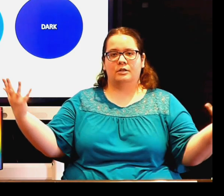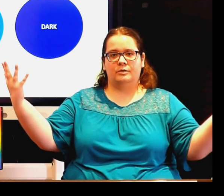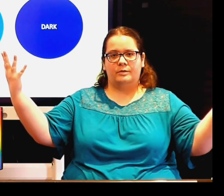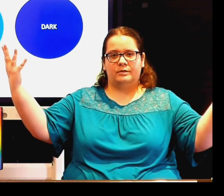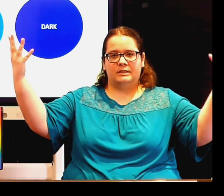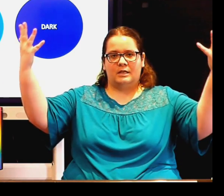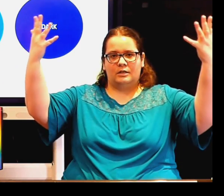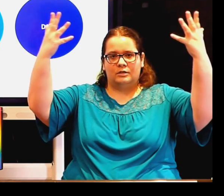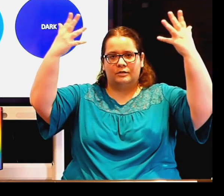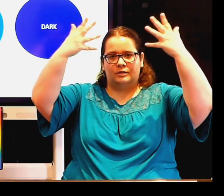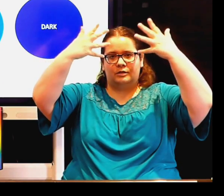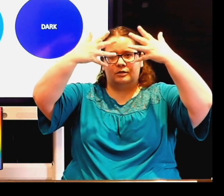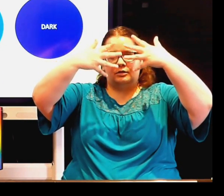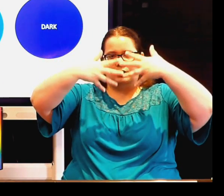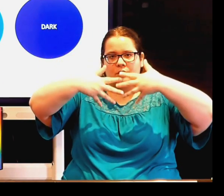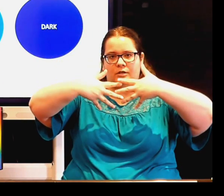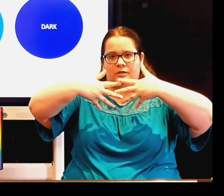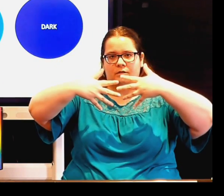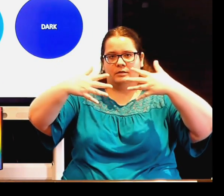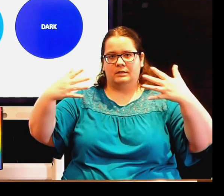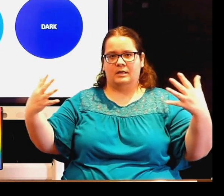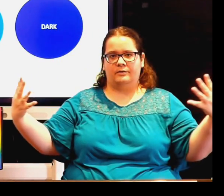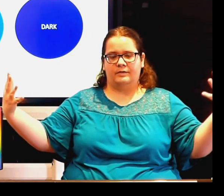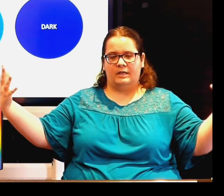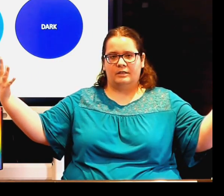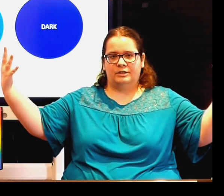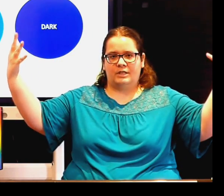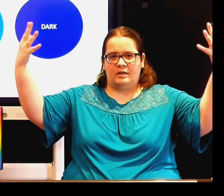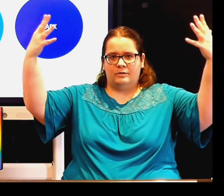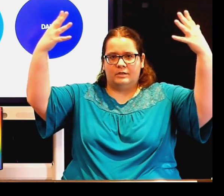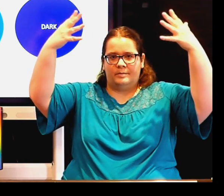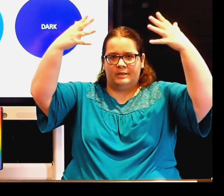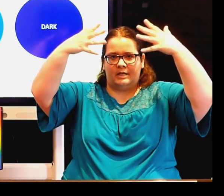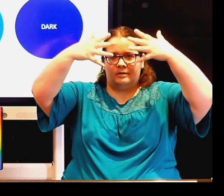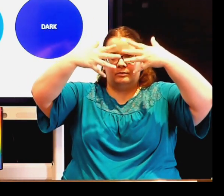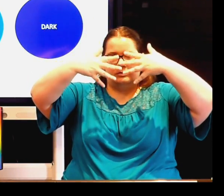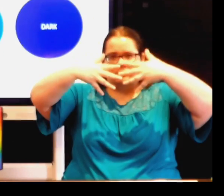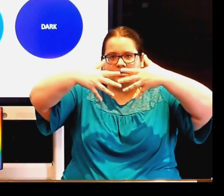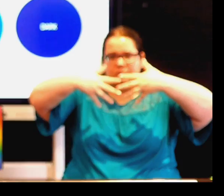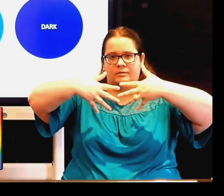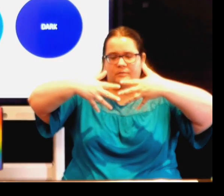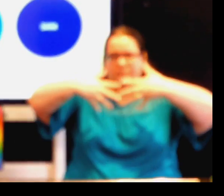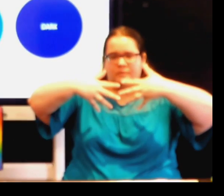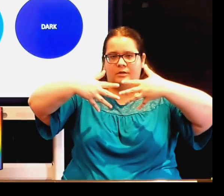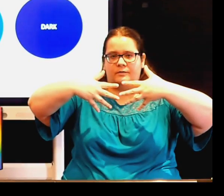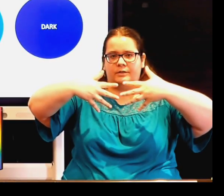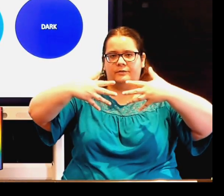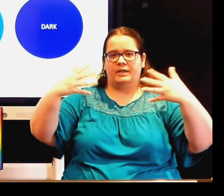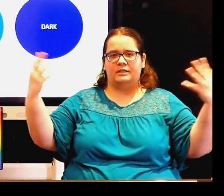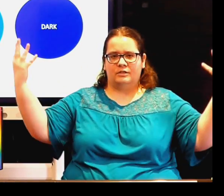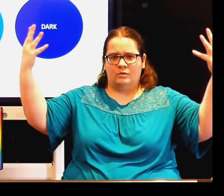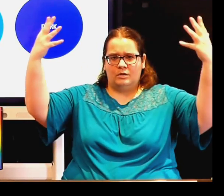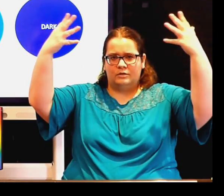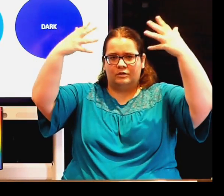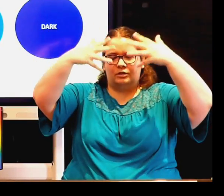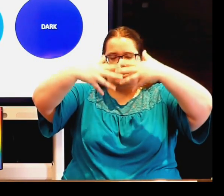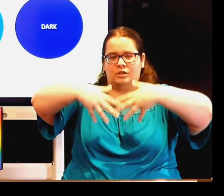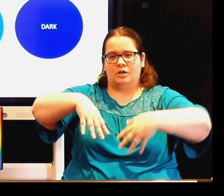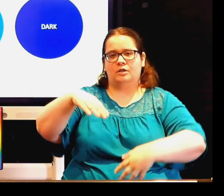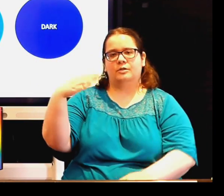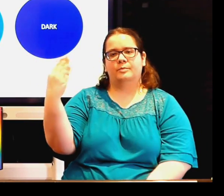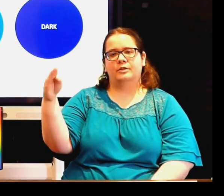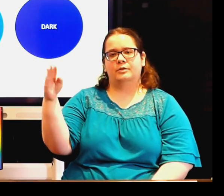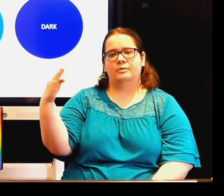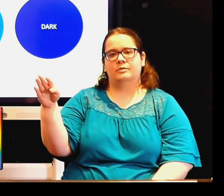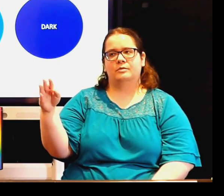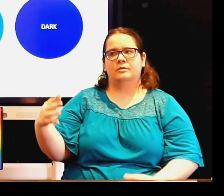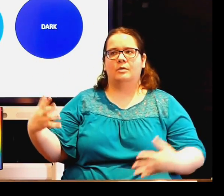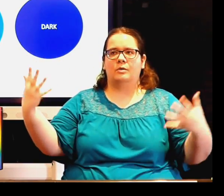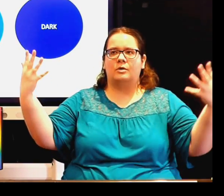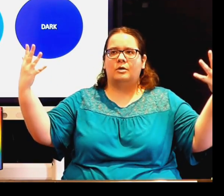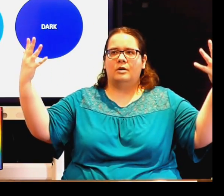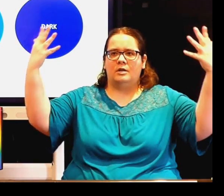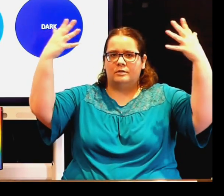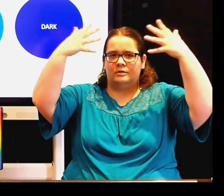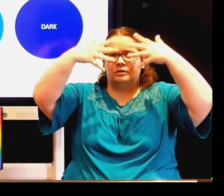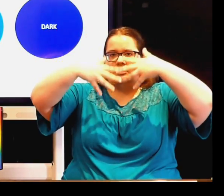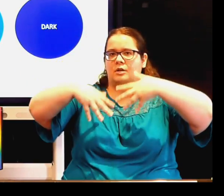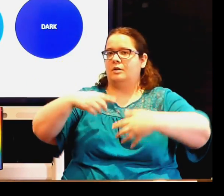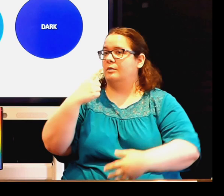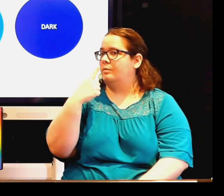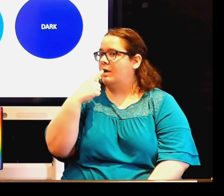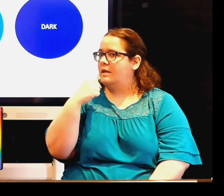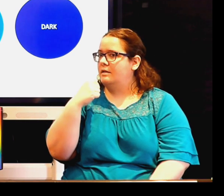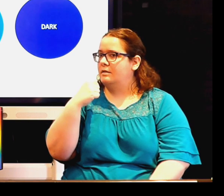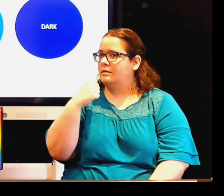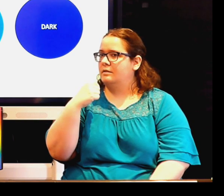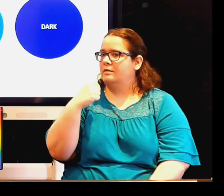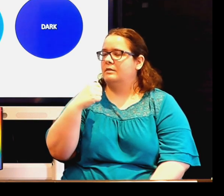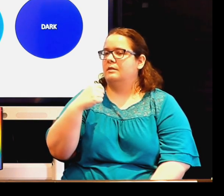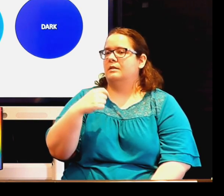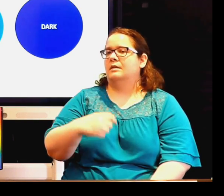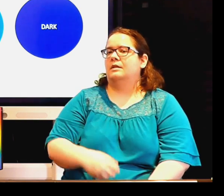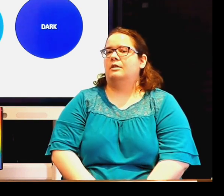we use dark, it's kind of like shadows coming down over your face. Dark blue or dark red. Now,